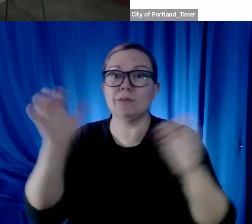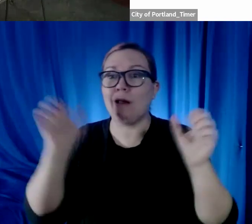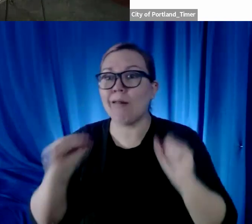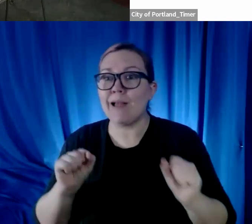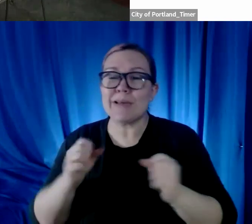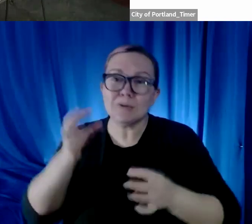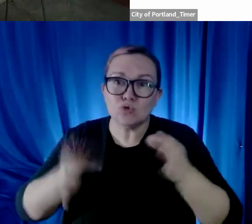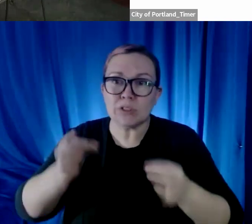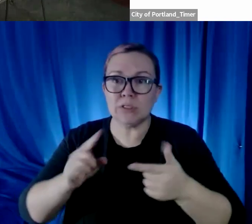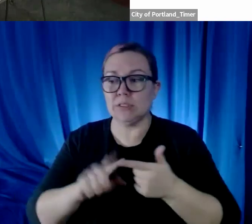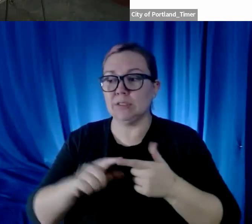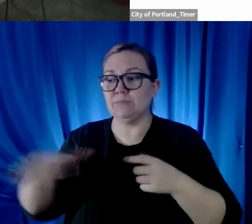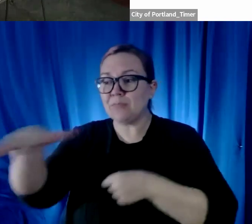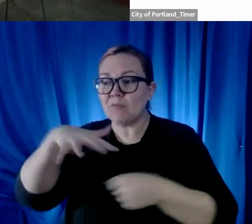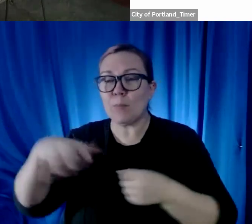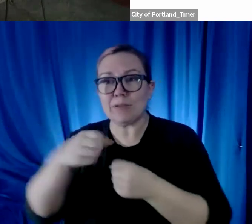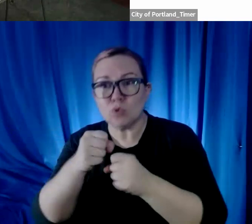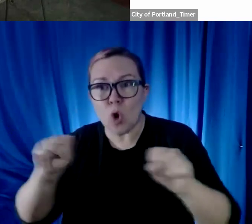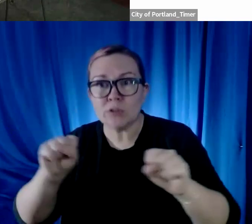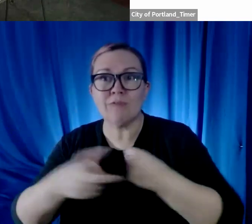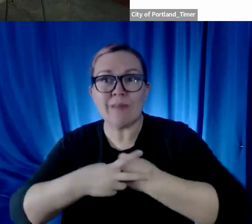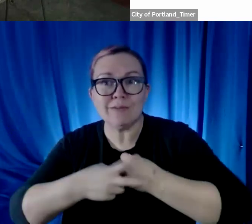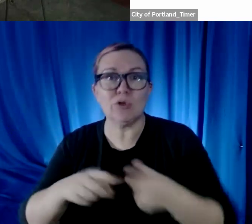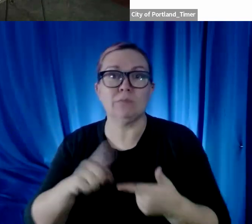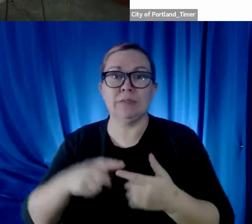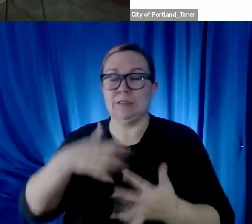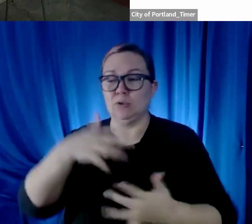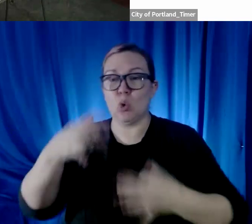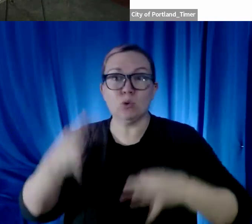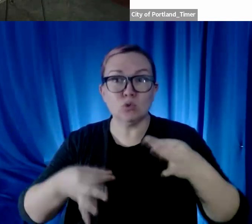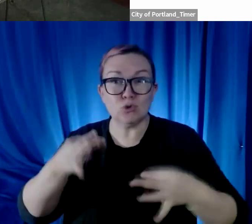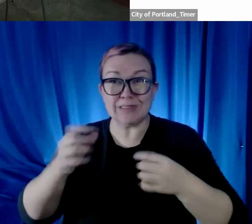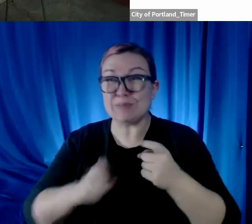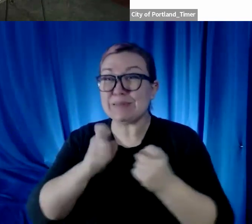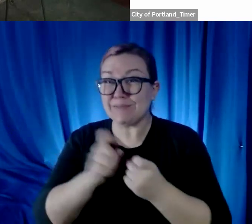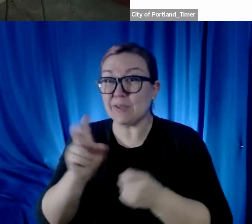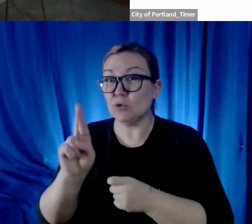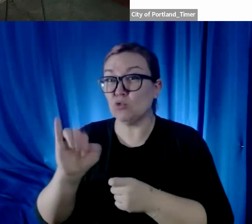Environmental conservation and social justice, and particularly racial justice and closing the racial wealth cap.